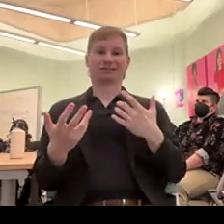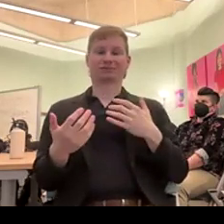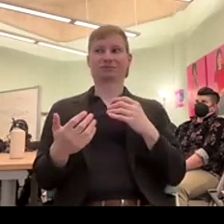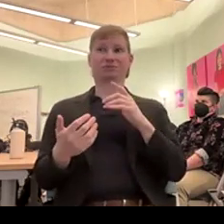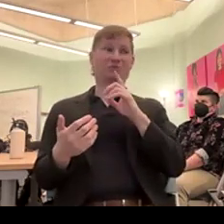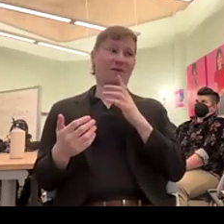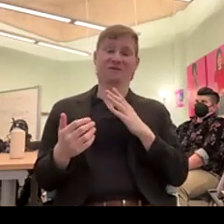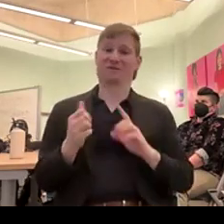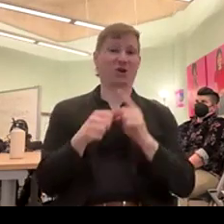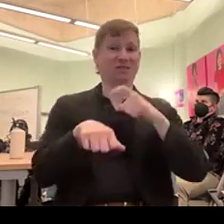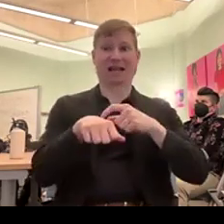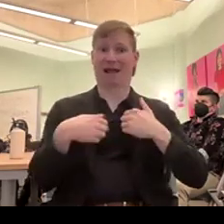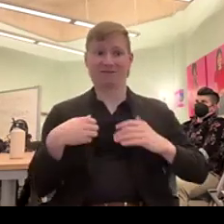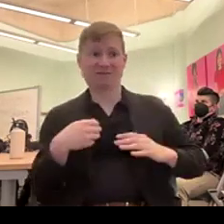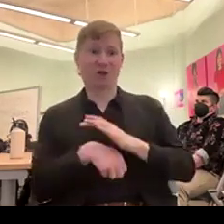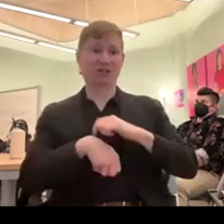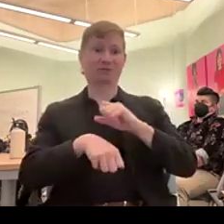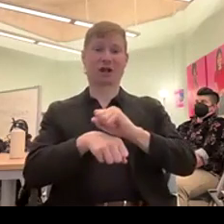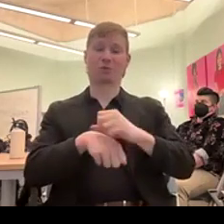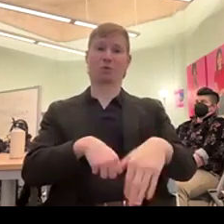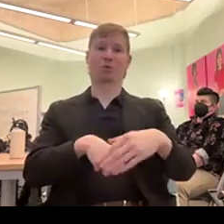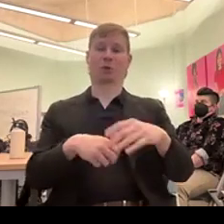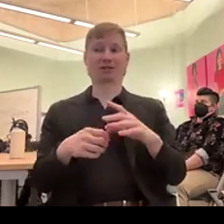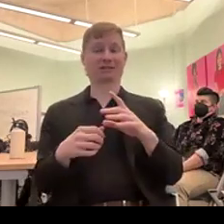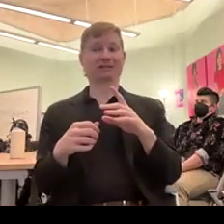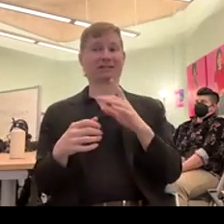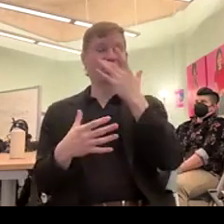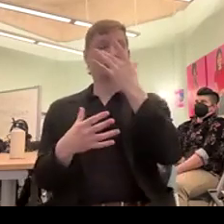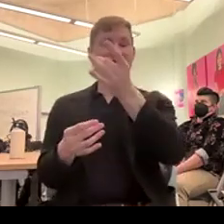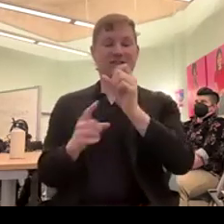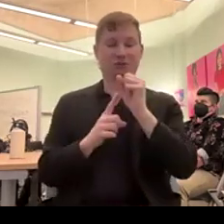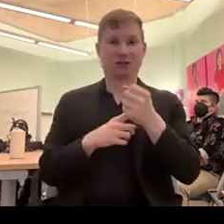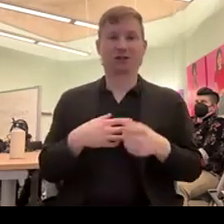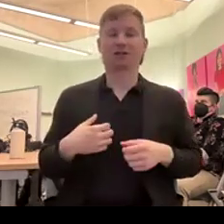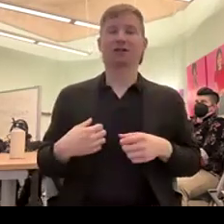you know, full-time before. In general, it's my first real full-time job. So, it's quite